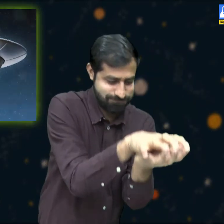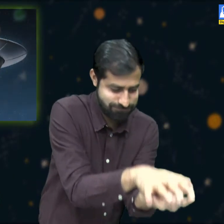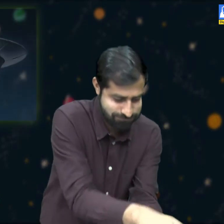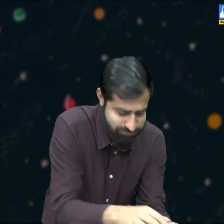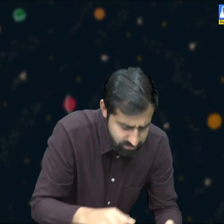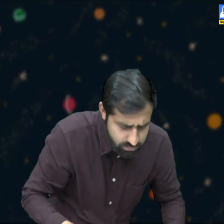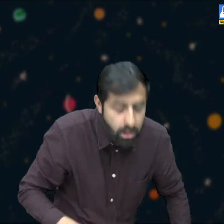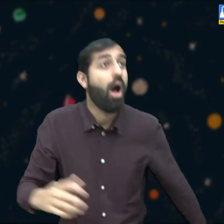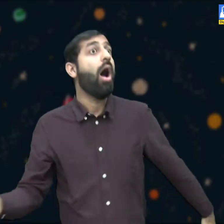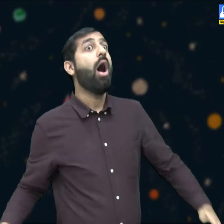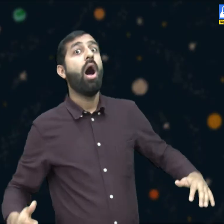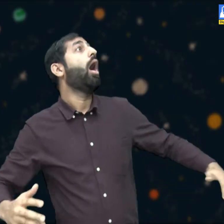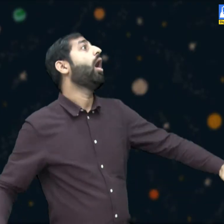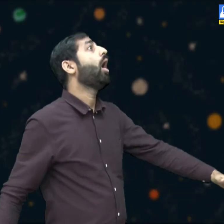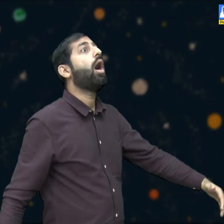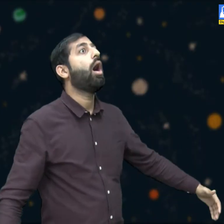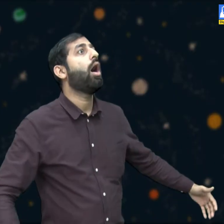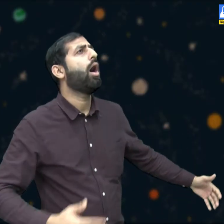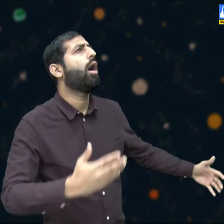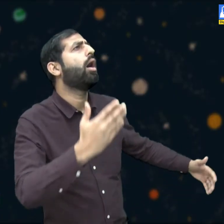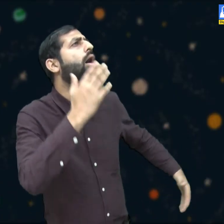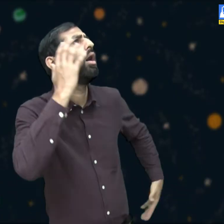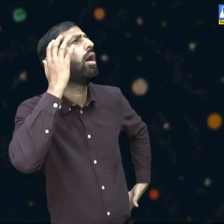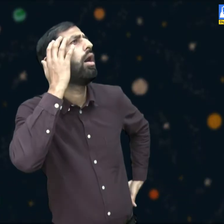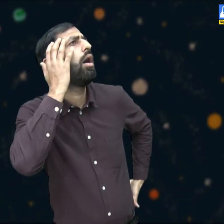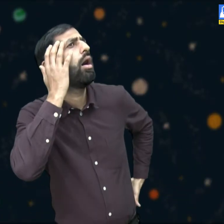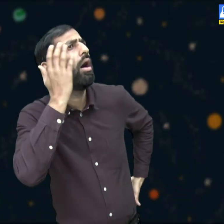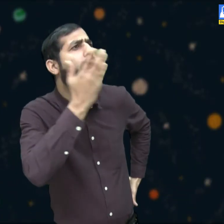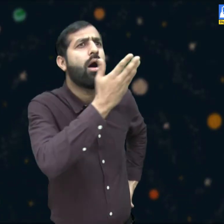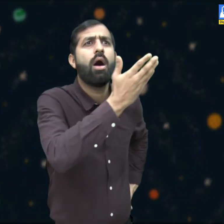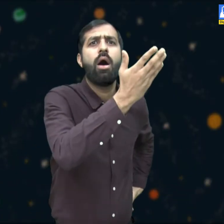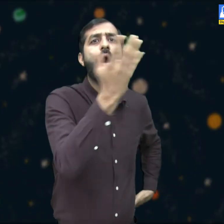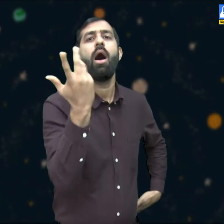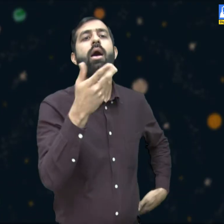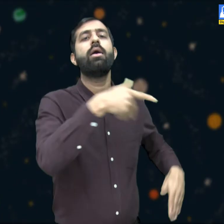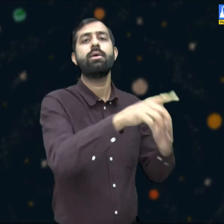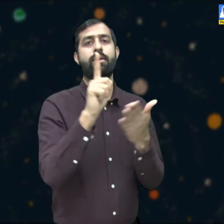After landing the martians did not have any clue that where they have landed.